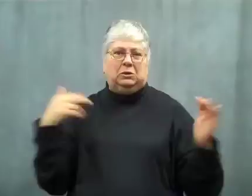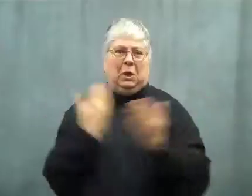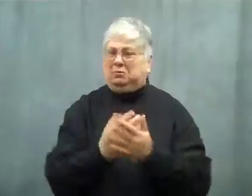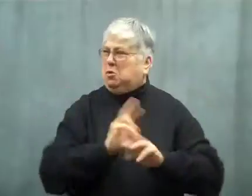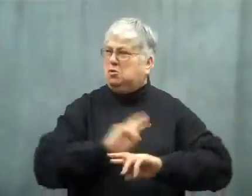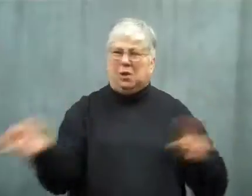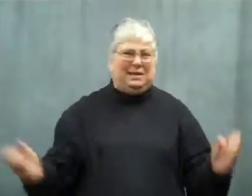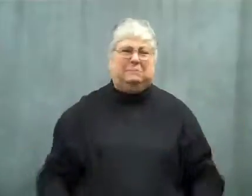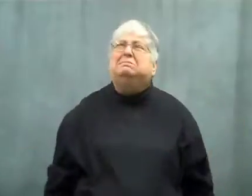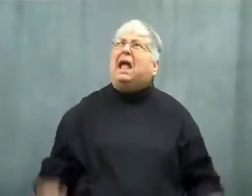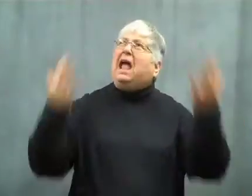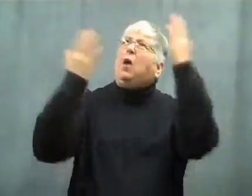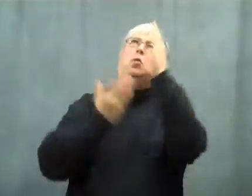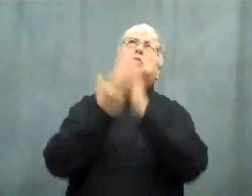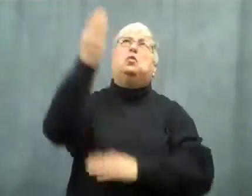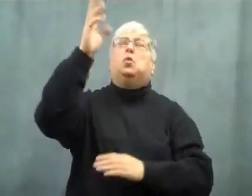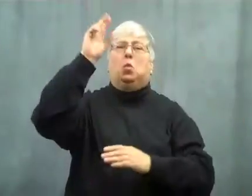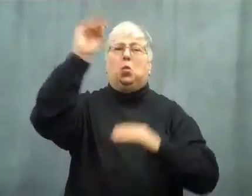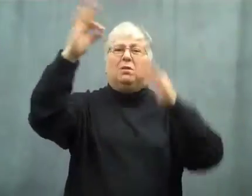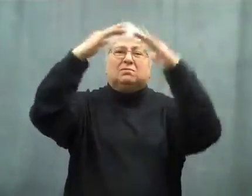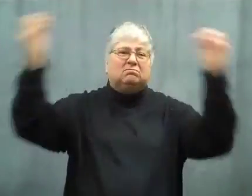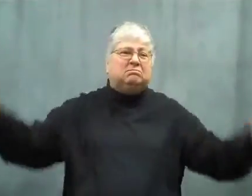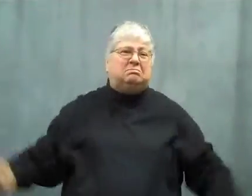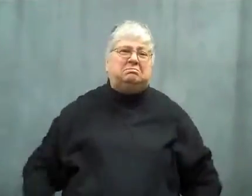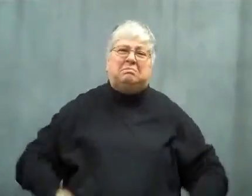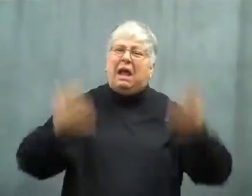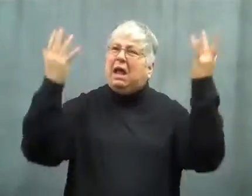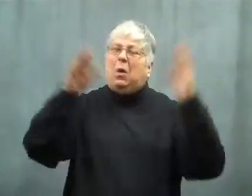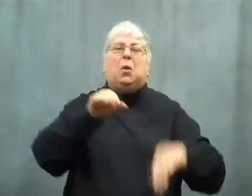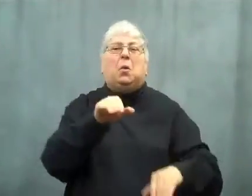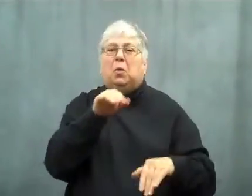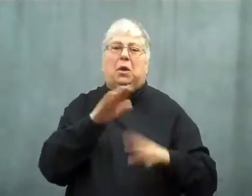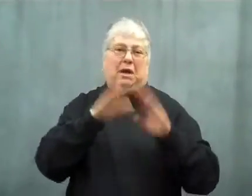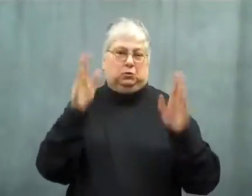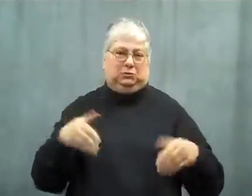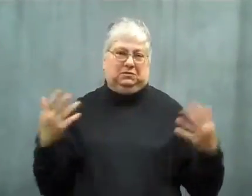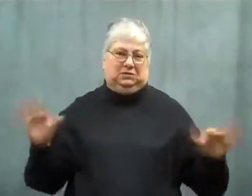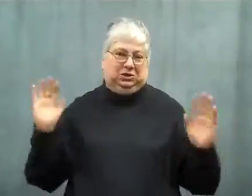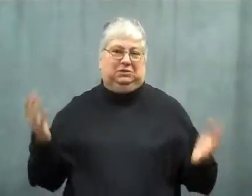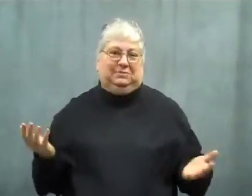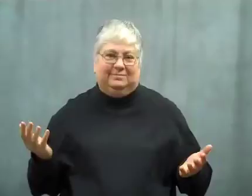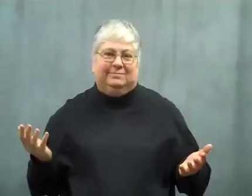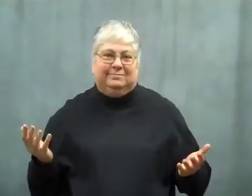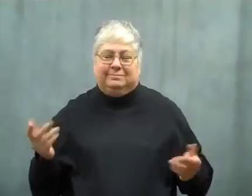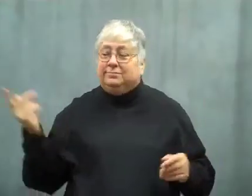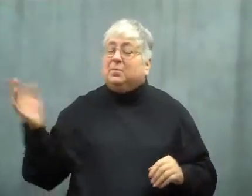the flames were already through the roof. The house was destroyed.